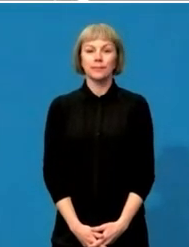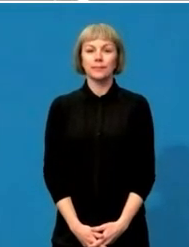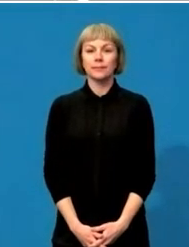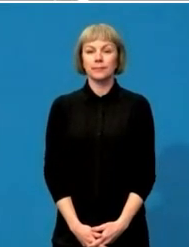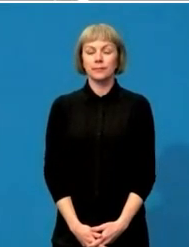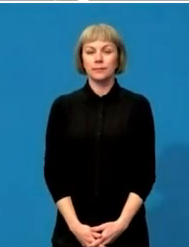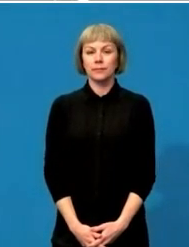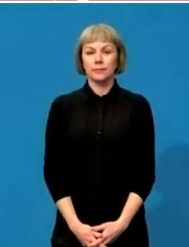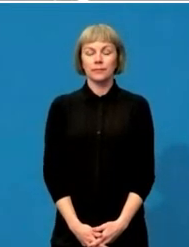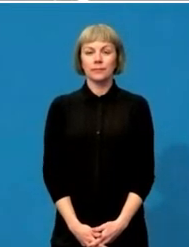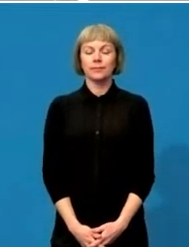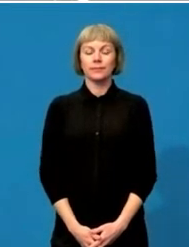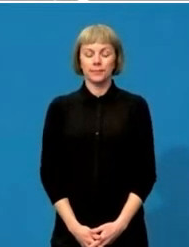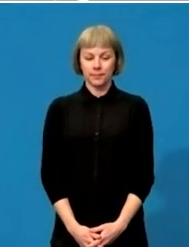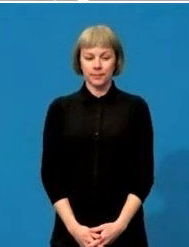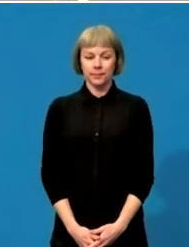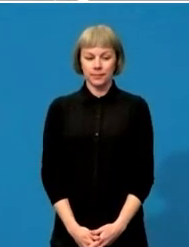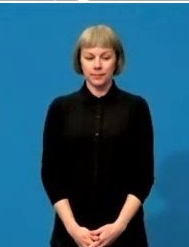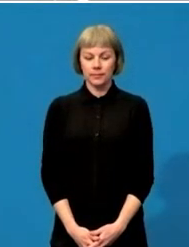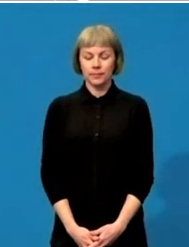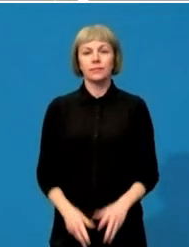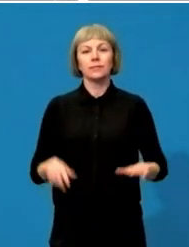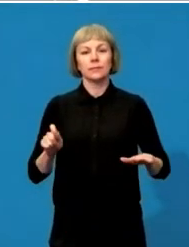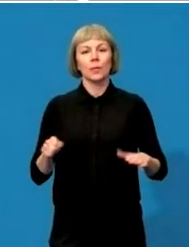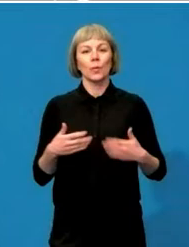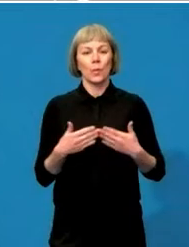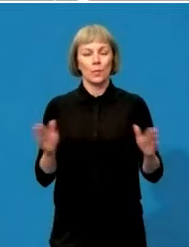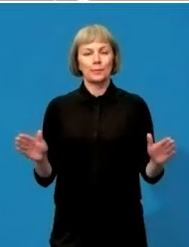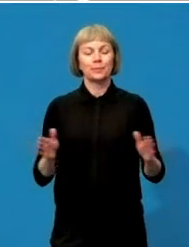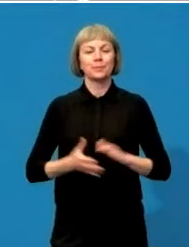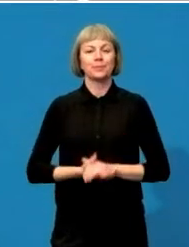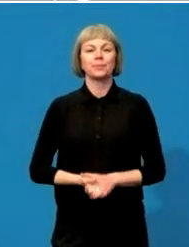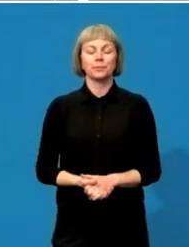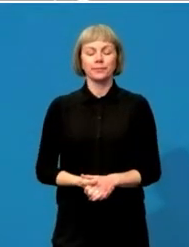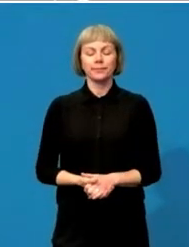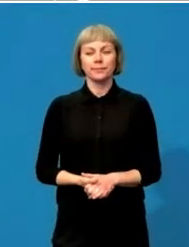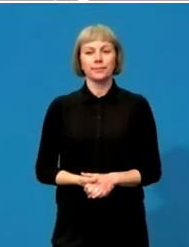The Royal Commission into Violence, Abuse, Neglect and Exploitation of People with Disability is now in session. Good morning, everyone.